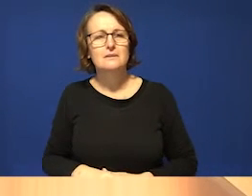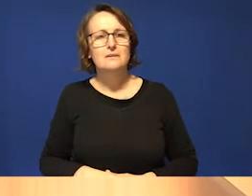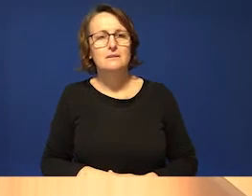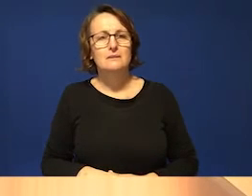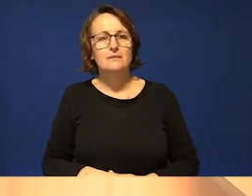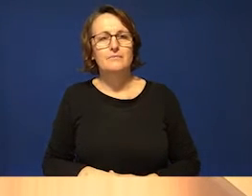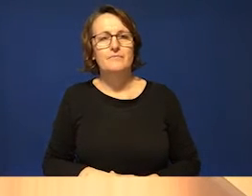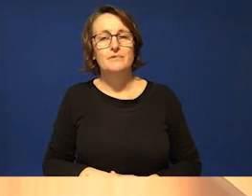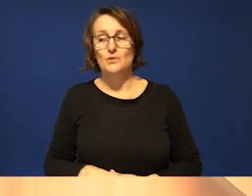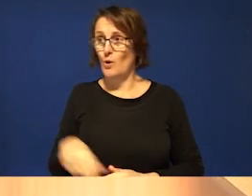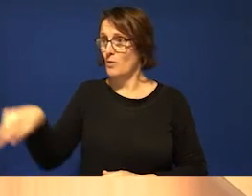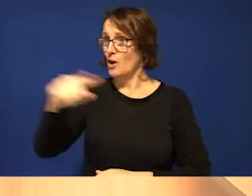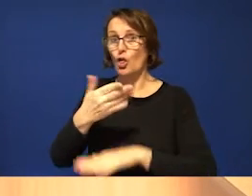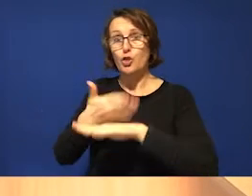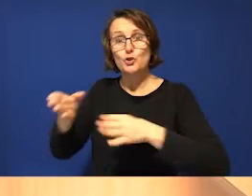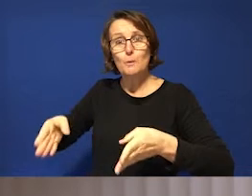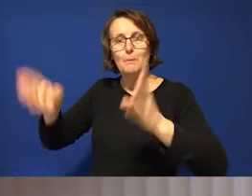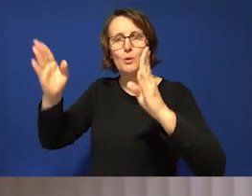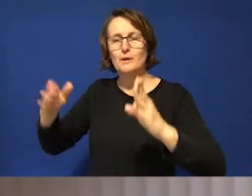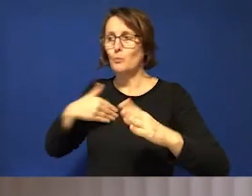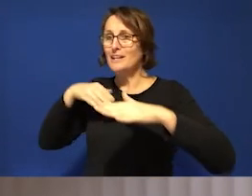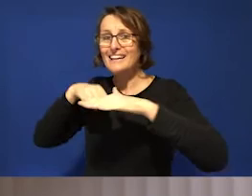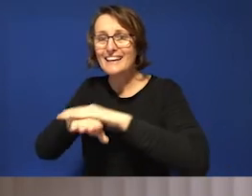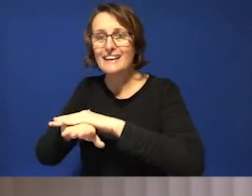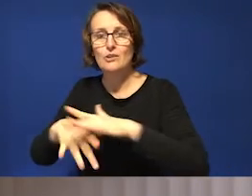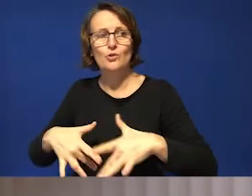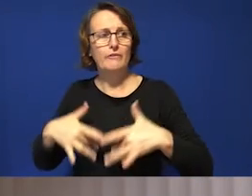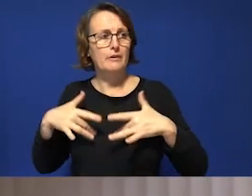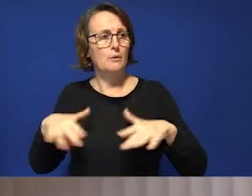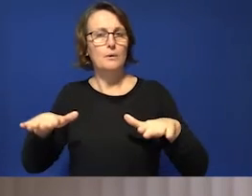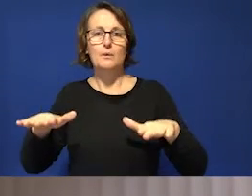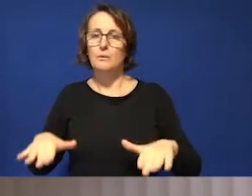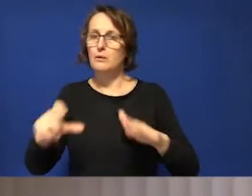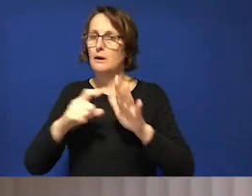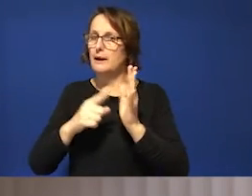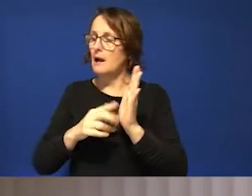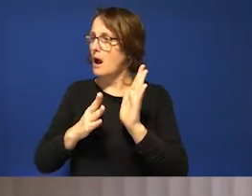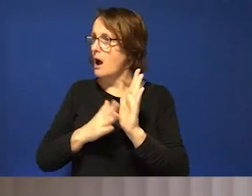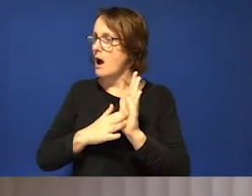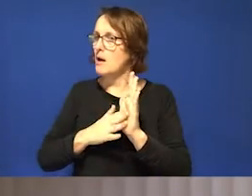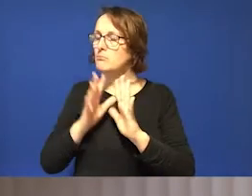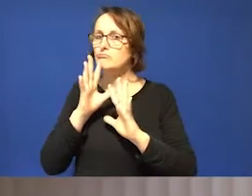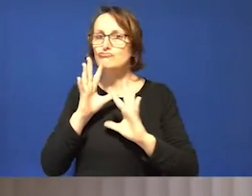And the ultimate feel of the building is one, it's a very calm building.